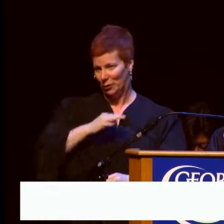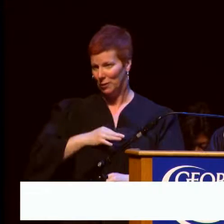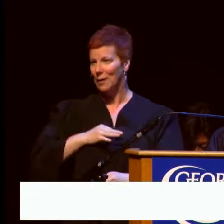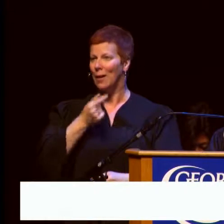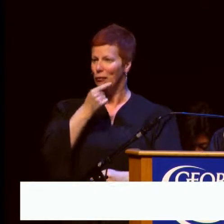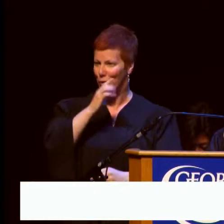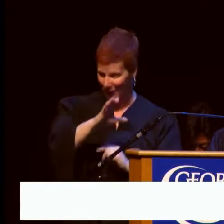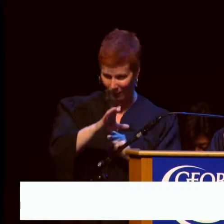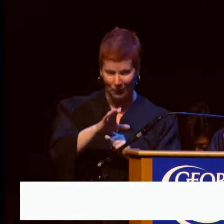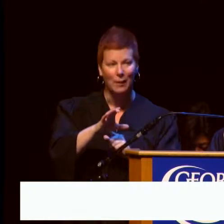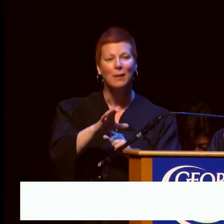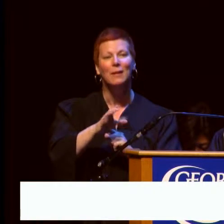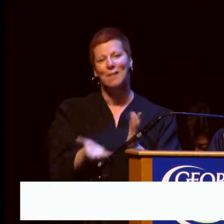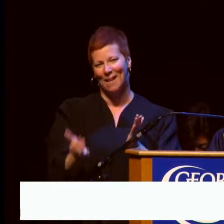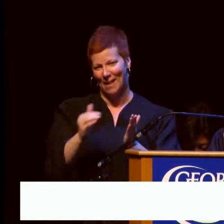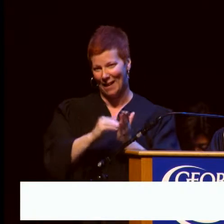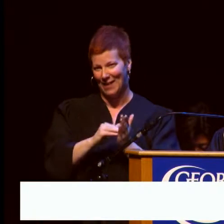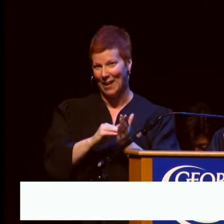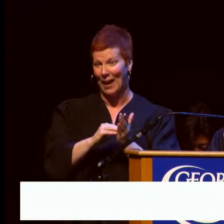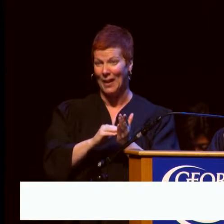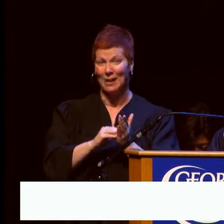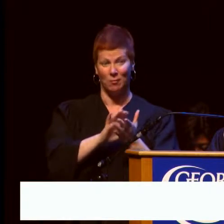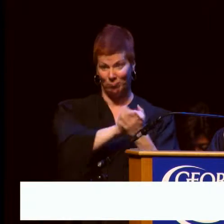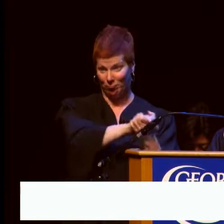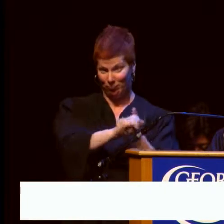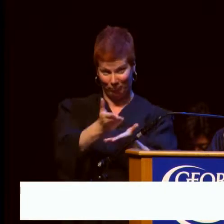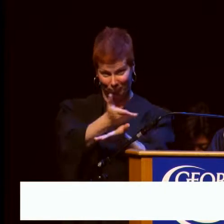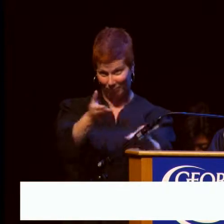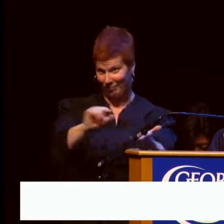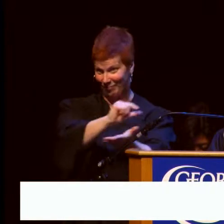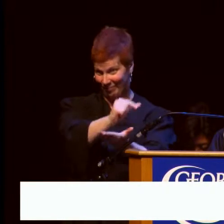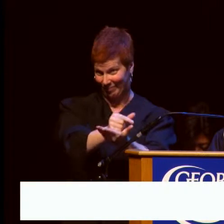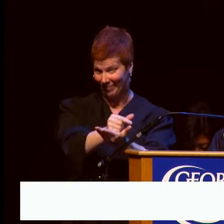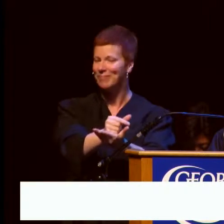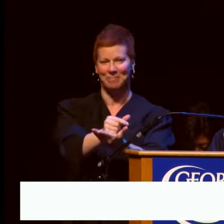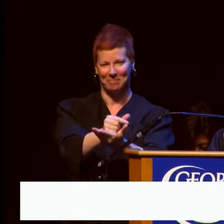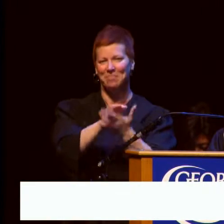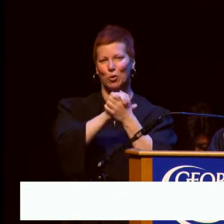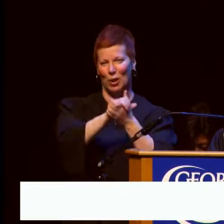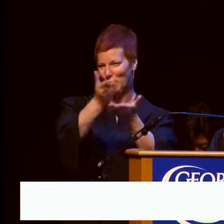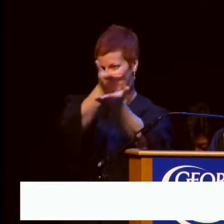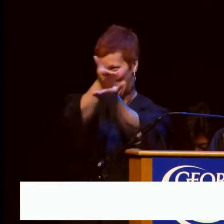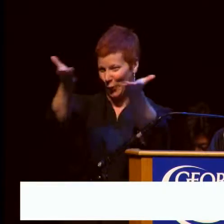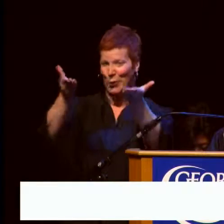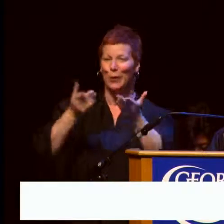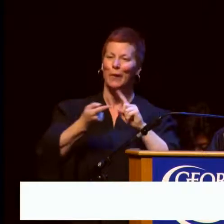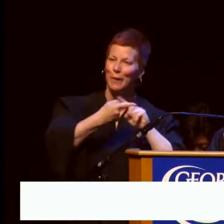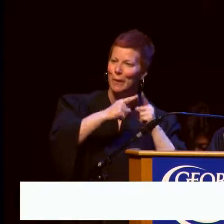I WOULD LIKE TO CONGRATULATE NOT ONLY THE GRADUATES BUT ALSO THEIR FAMILIES, FRIENDS AND GUESTS.